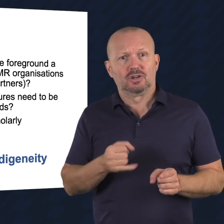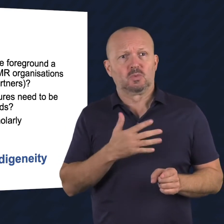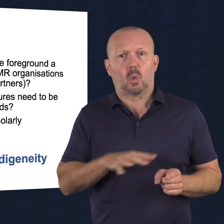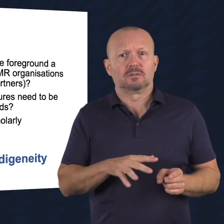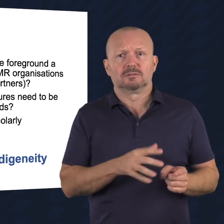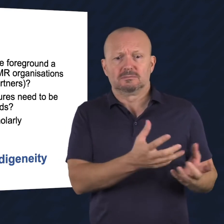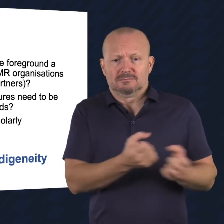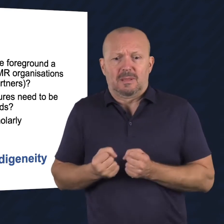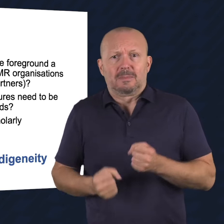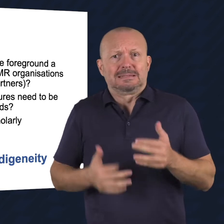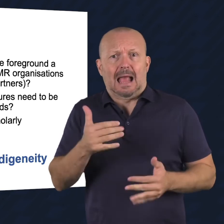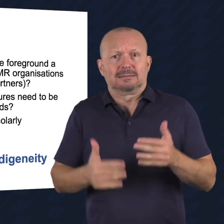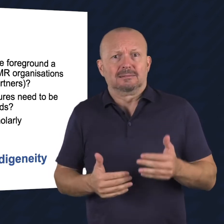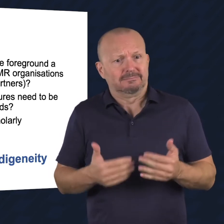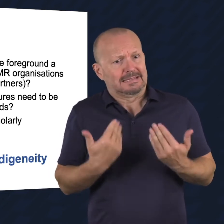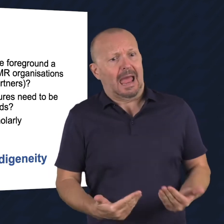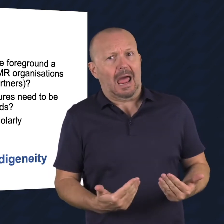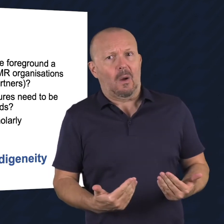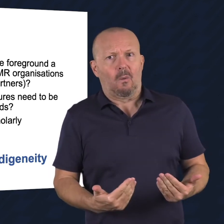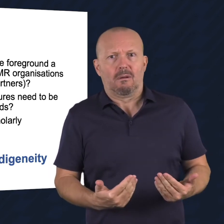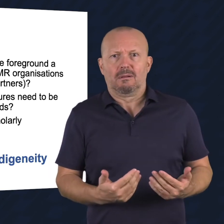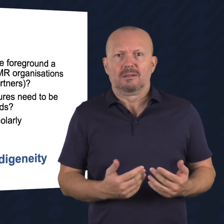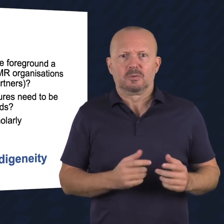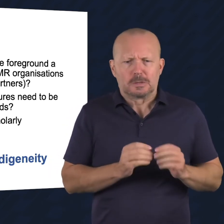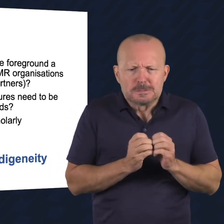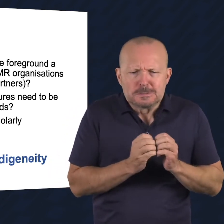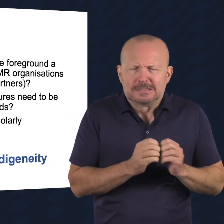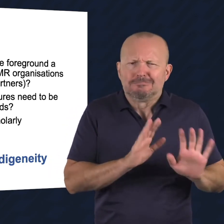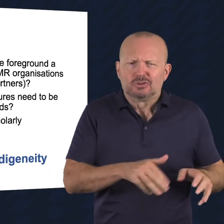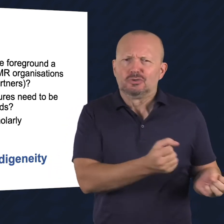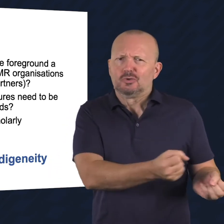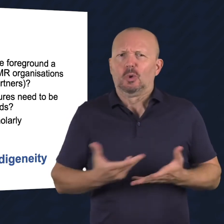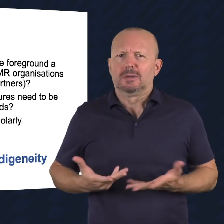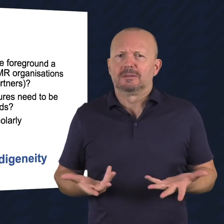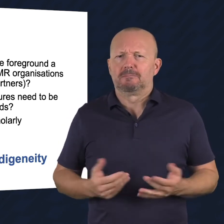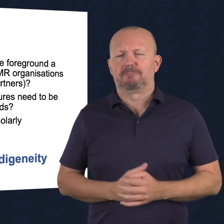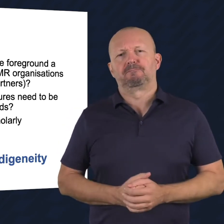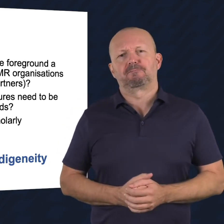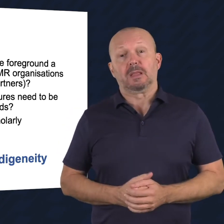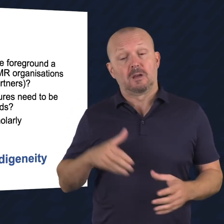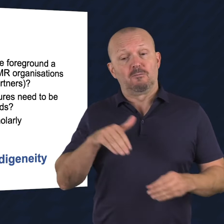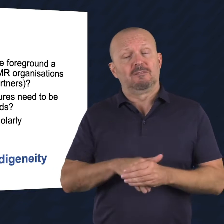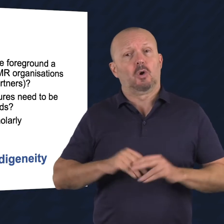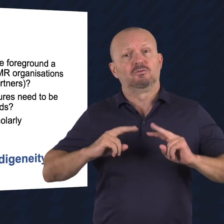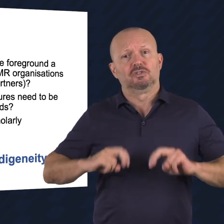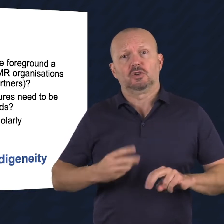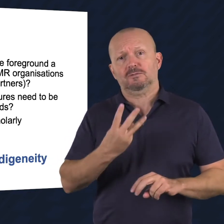"Just give us the goddamn data." Today, I thought I would outline a few of the challenges and opportunities that have arisen